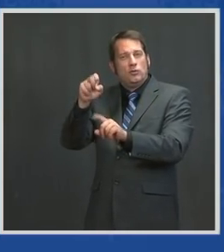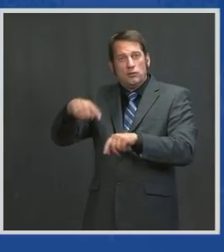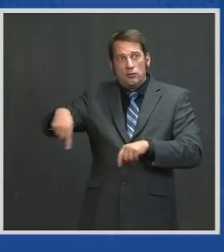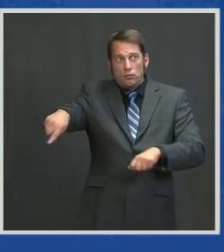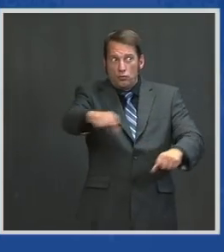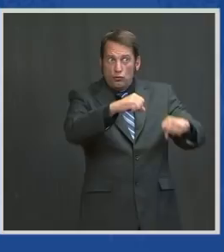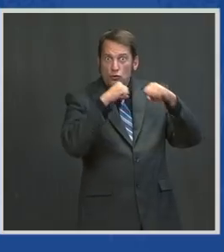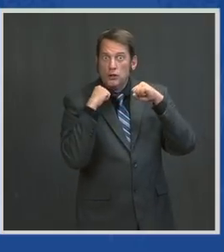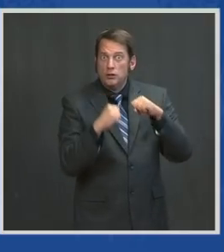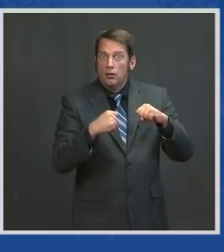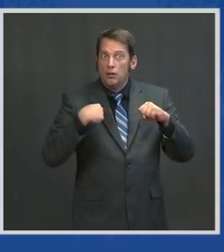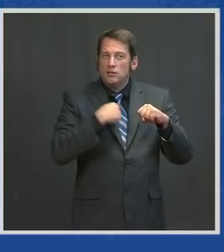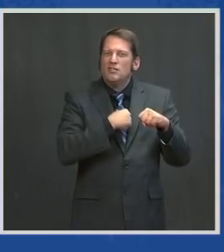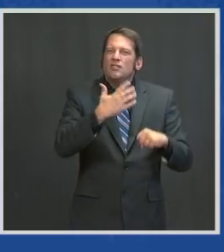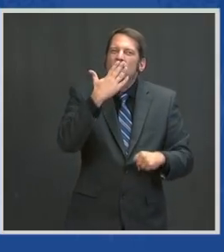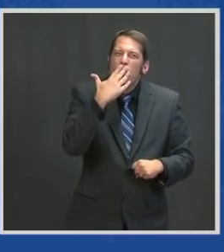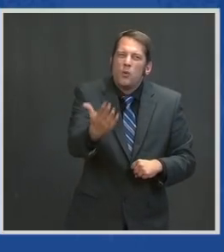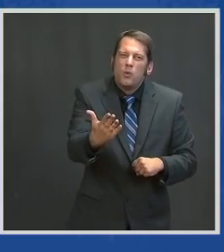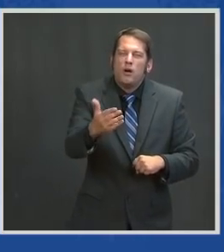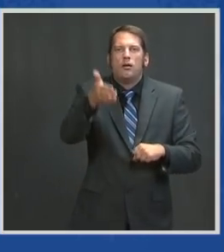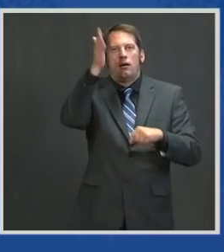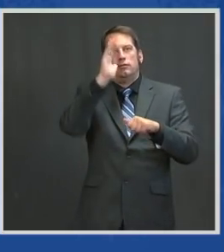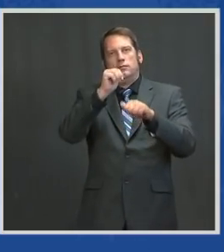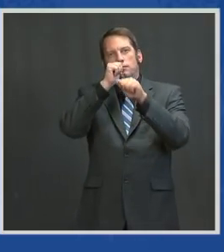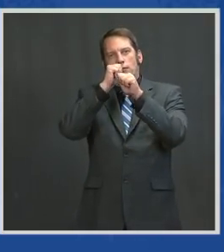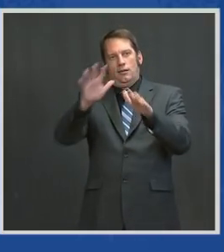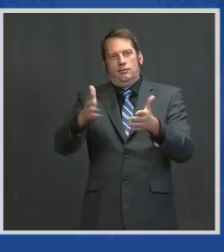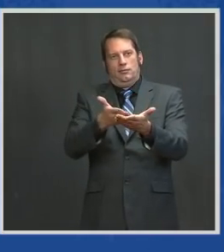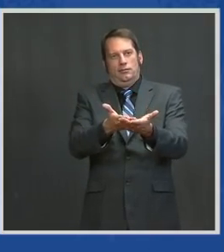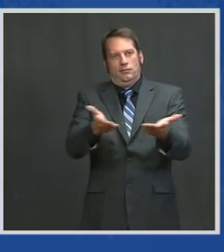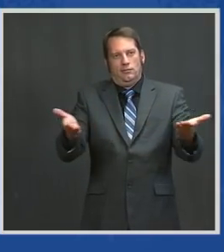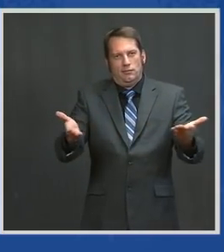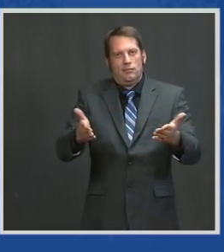May God bless you all, and may God protect our troops.